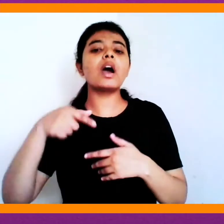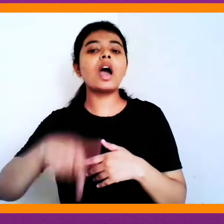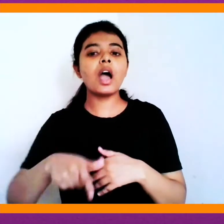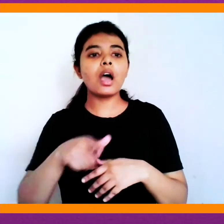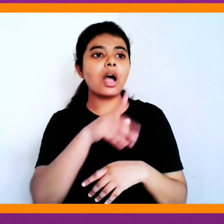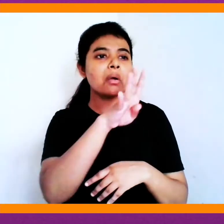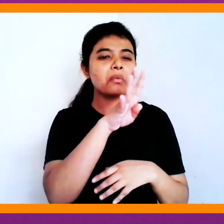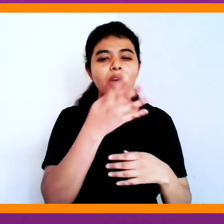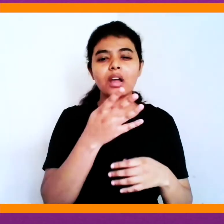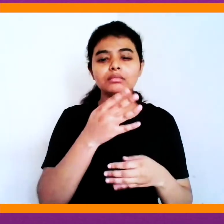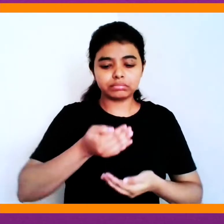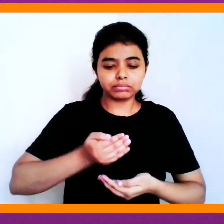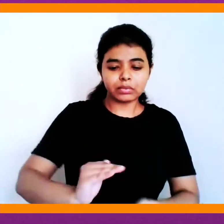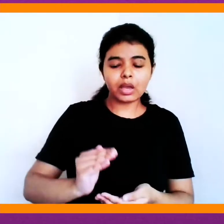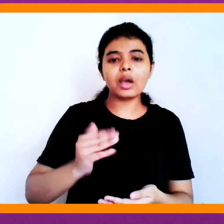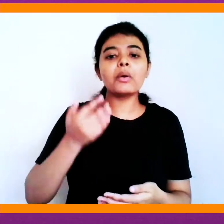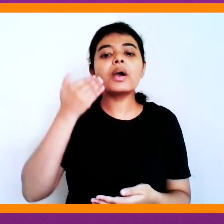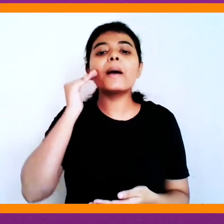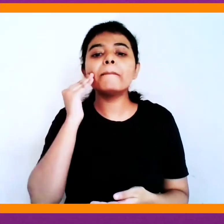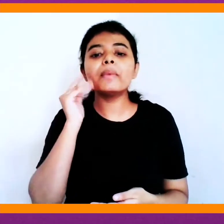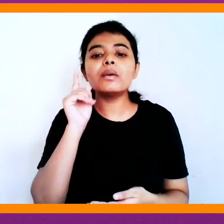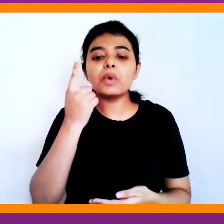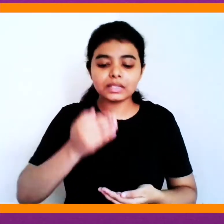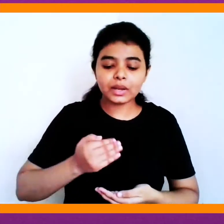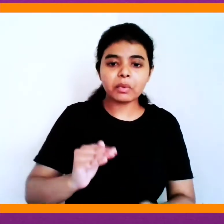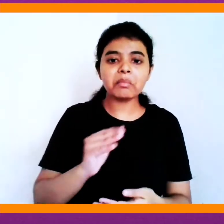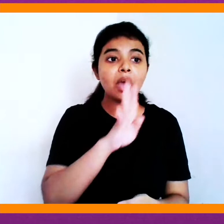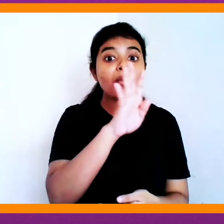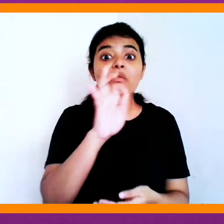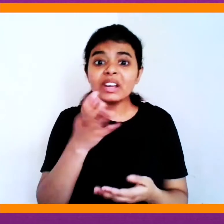before they have a baby and a lot of women now come for their first babies at 34 35